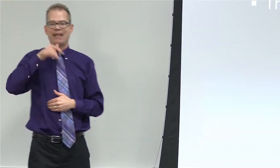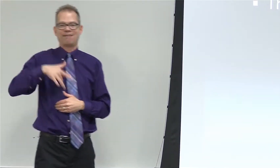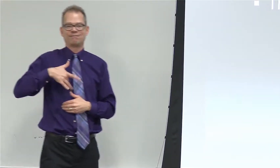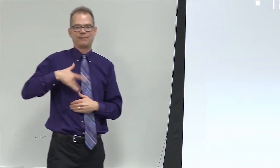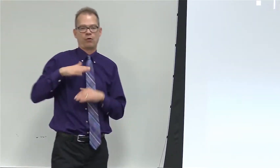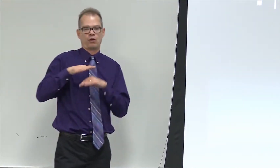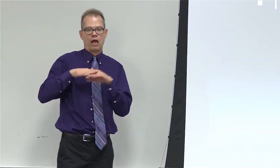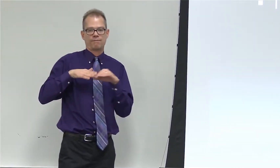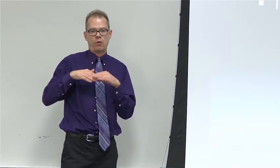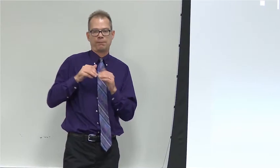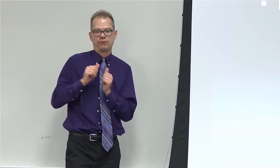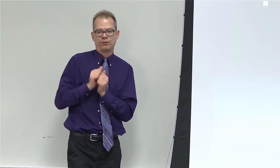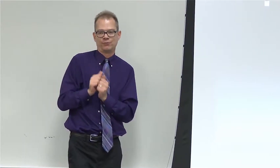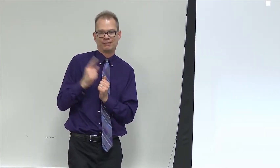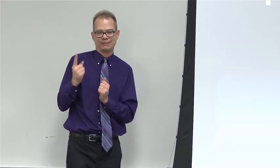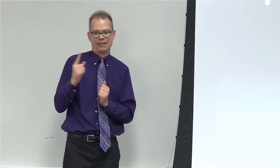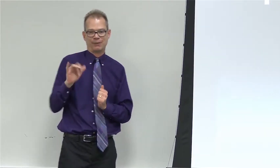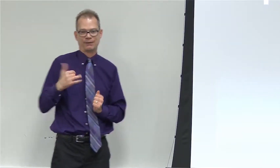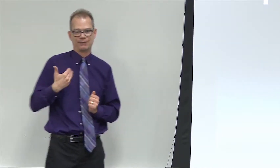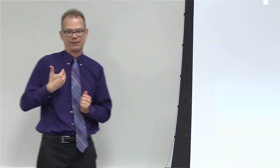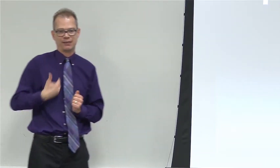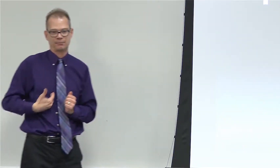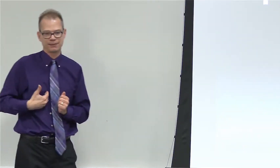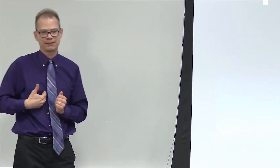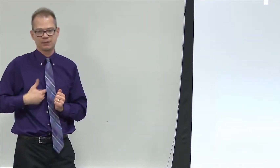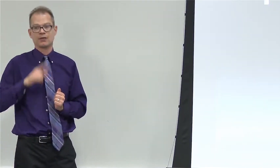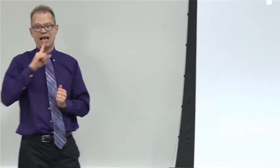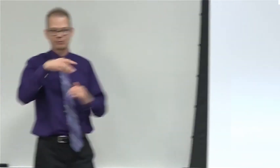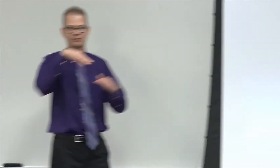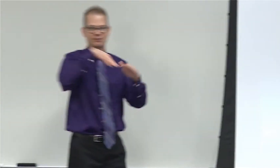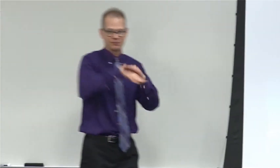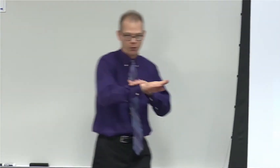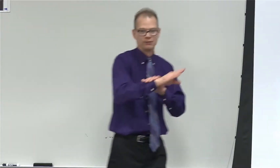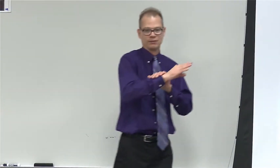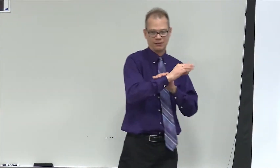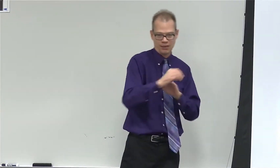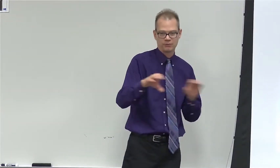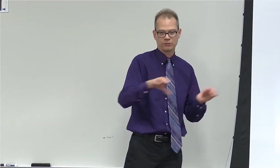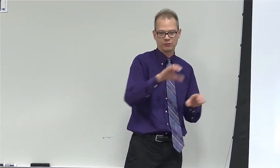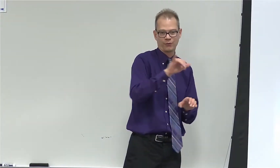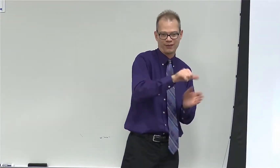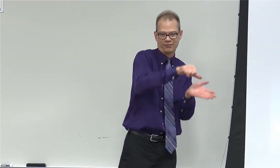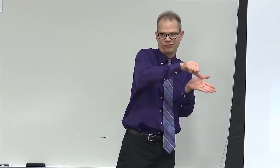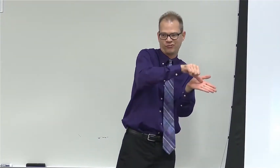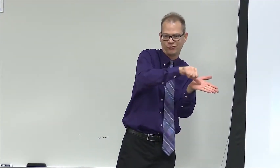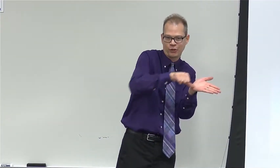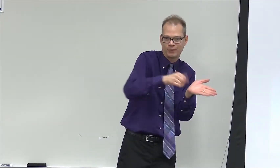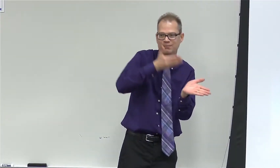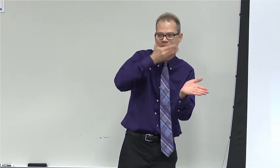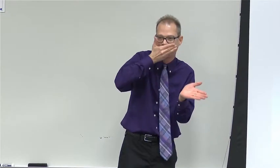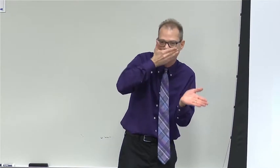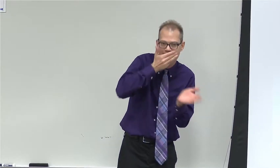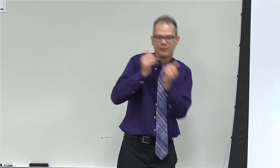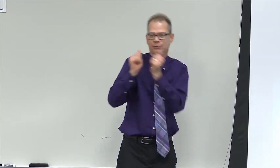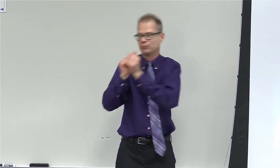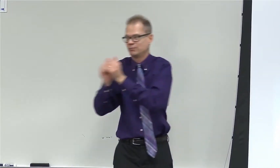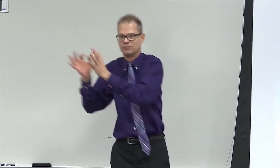they didn't feel that they were comfortable with that. So when I went actually... went in to do the surgery,